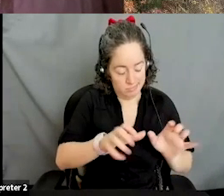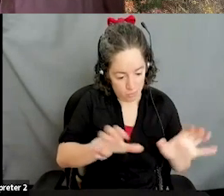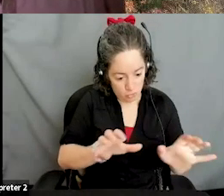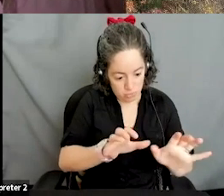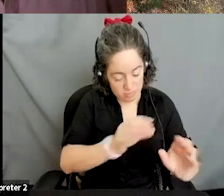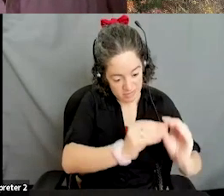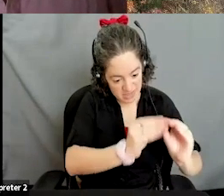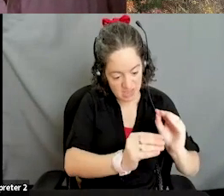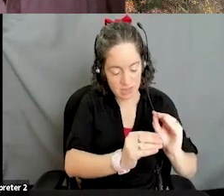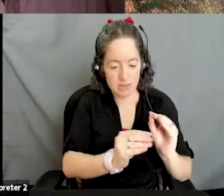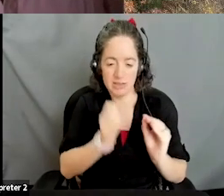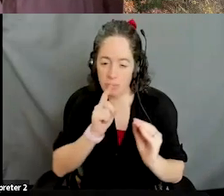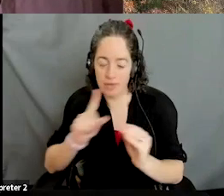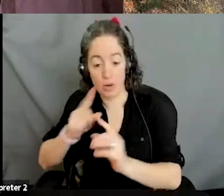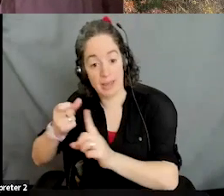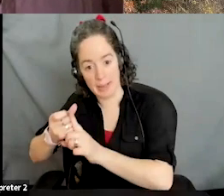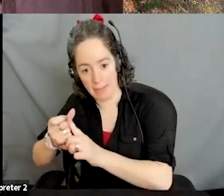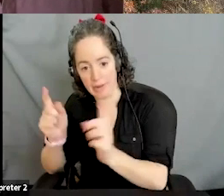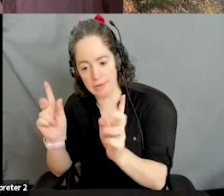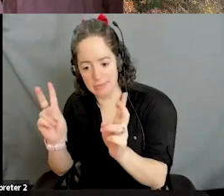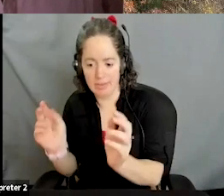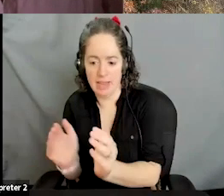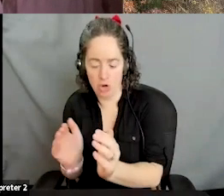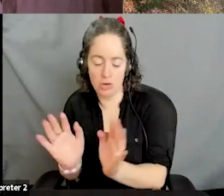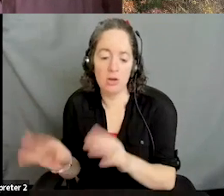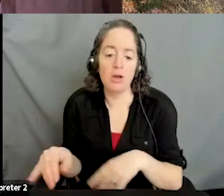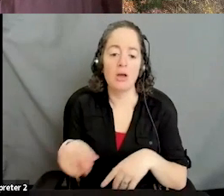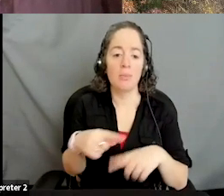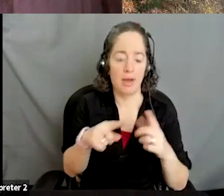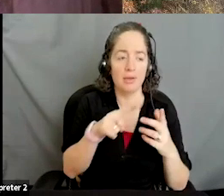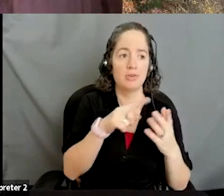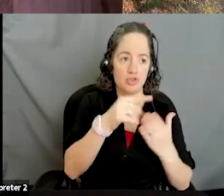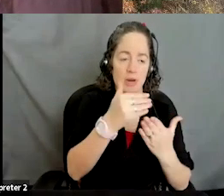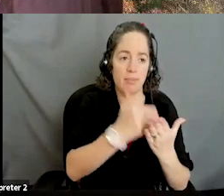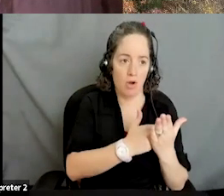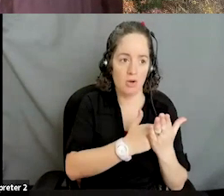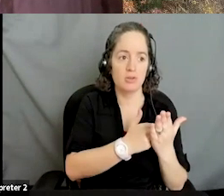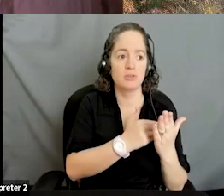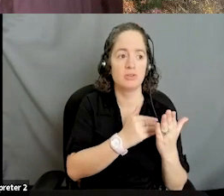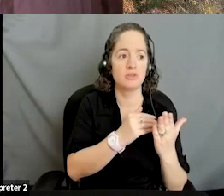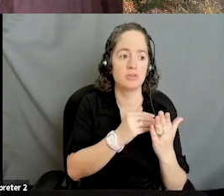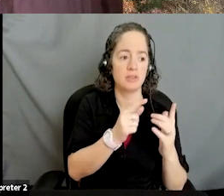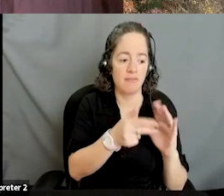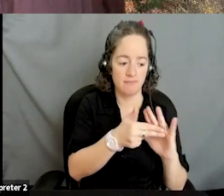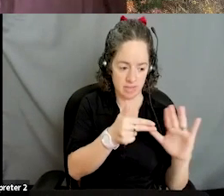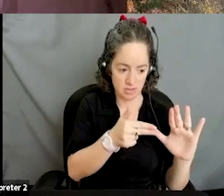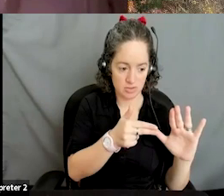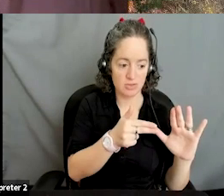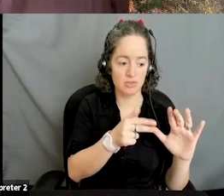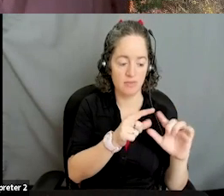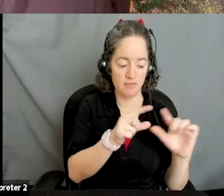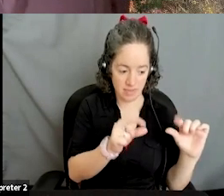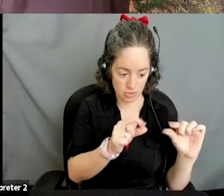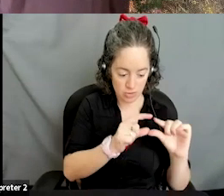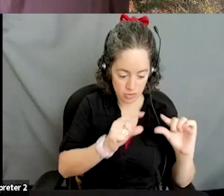The submit field and the checkbox list field, conditionally,